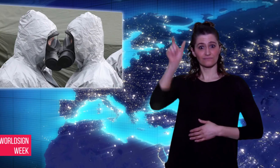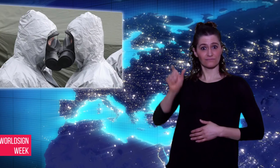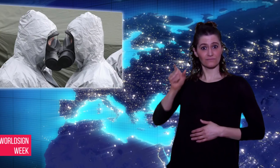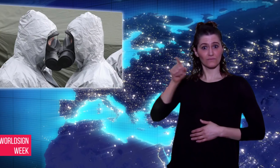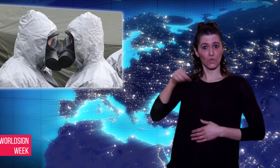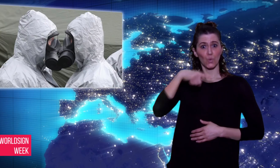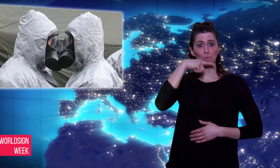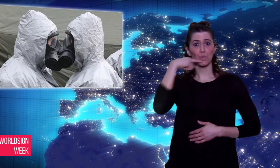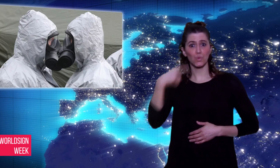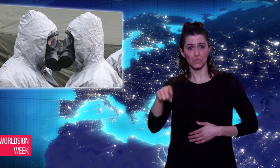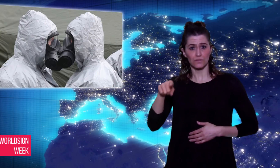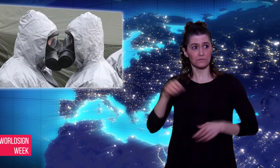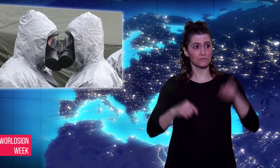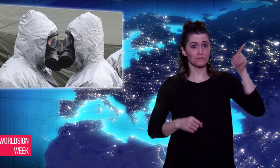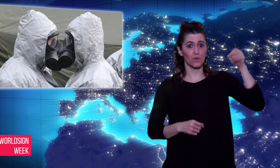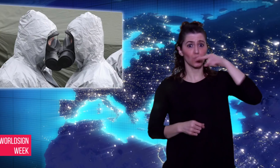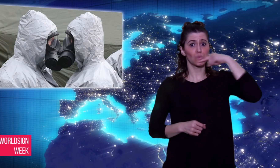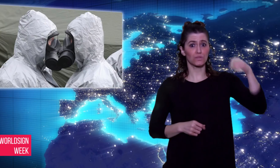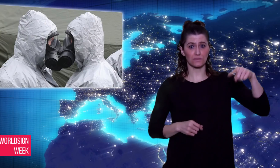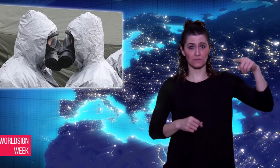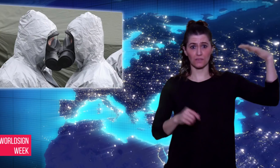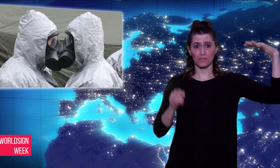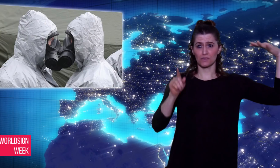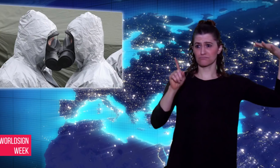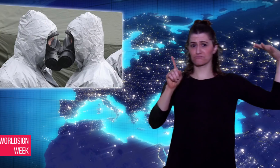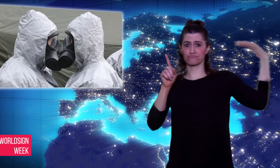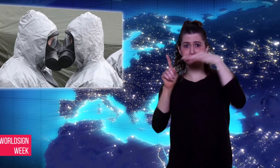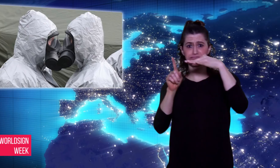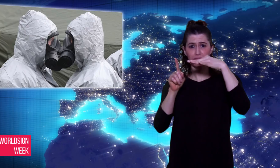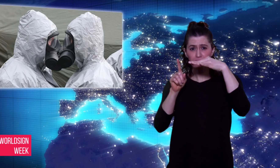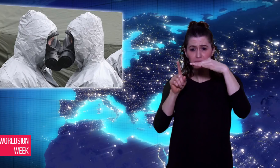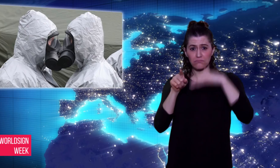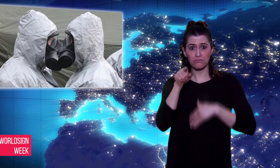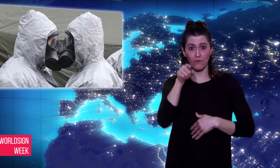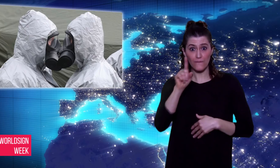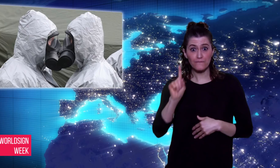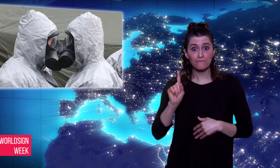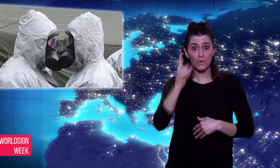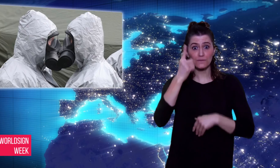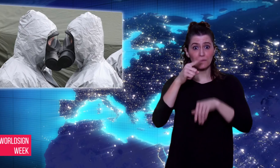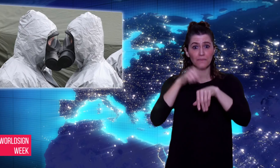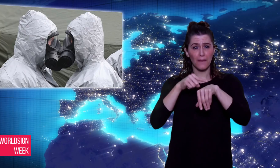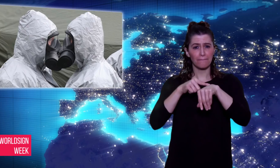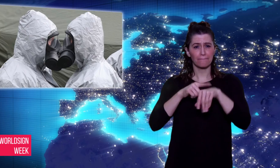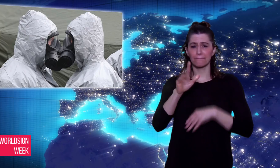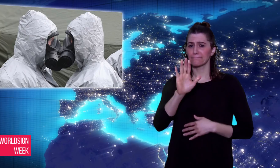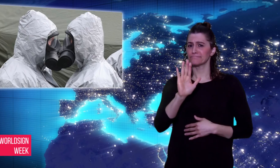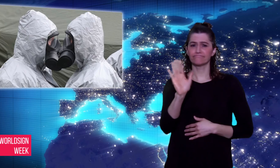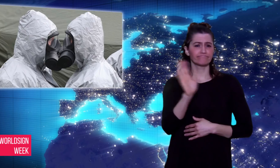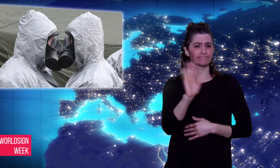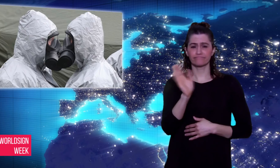Such an attack on a Russian was not the